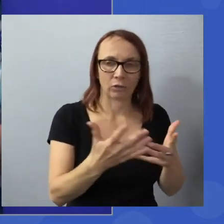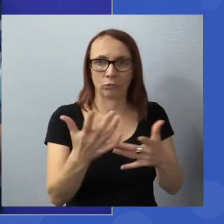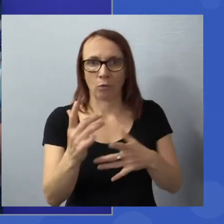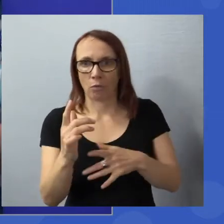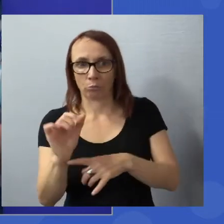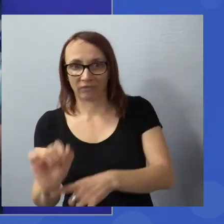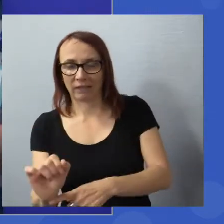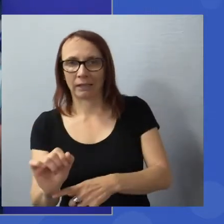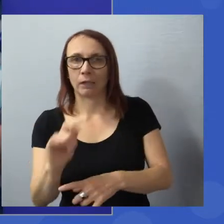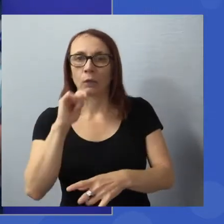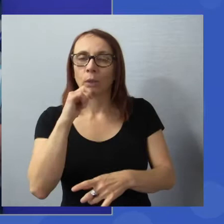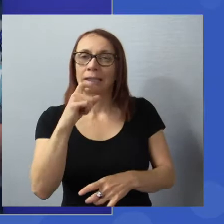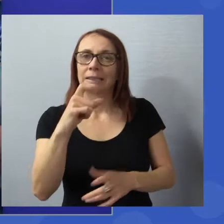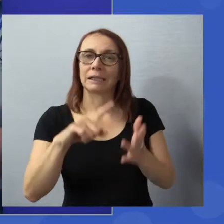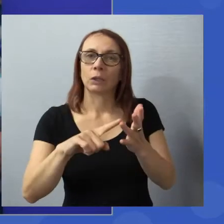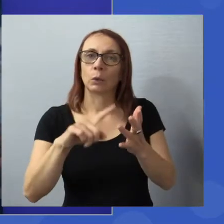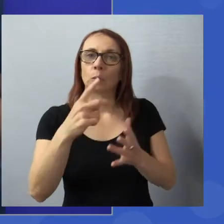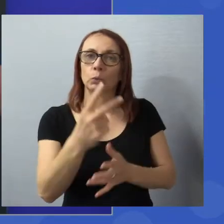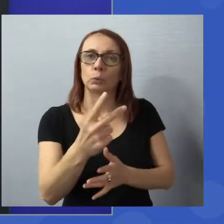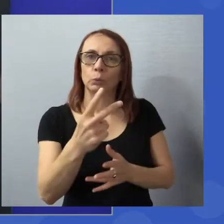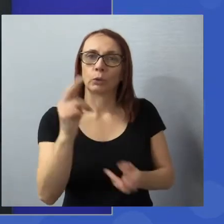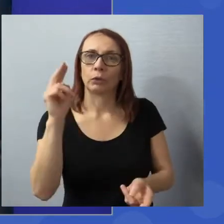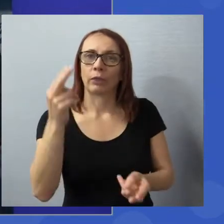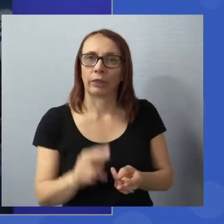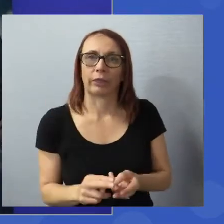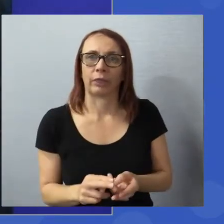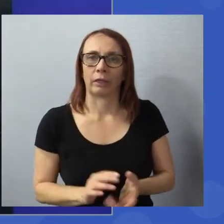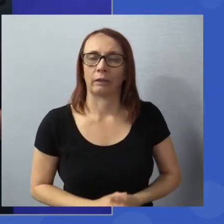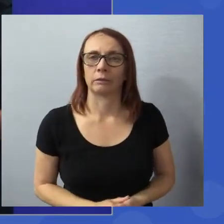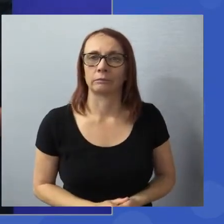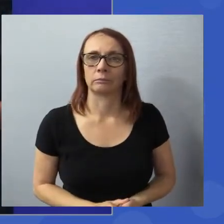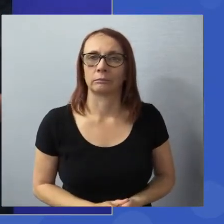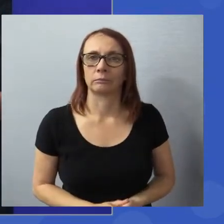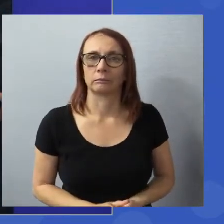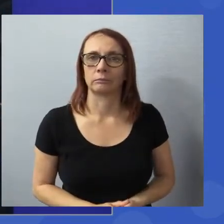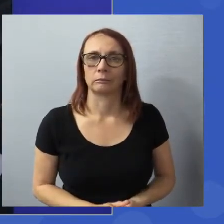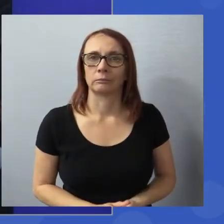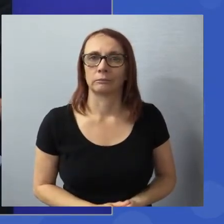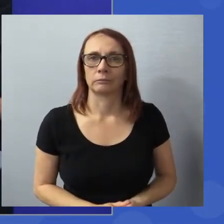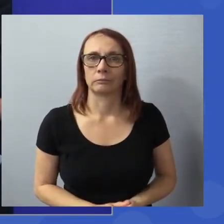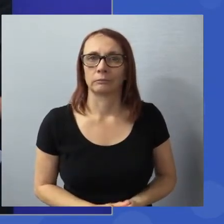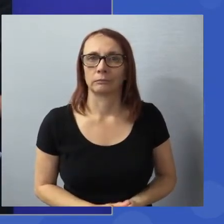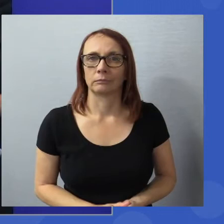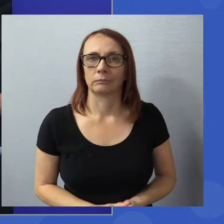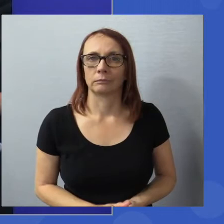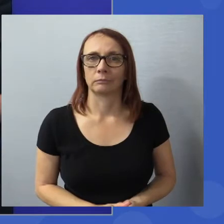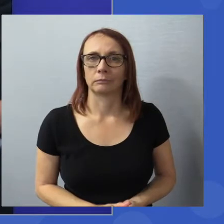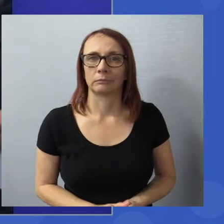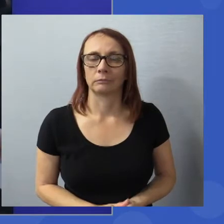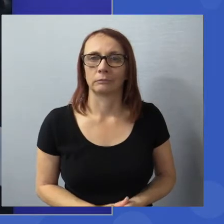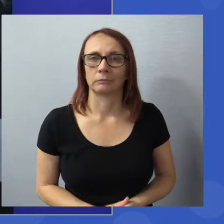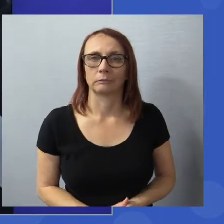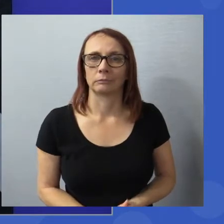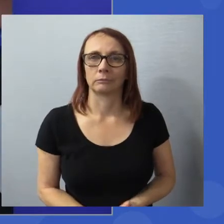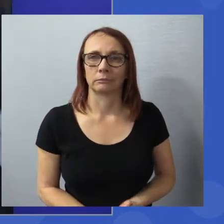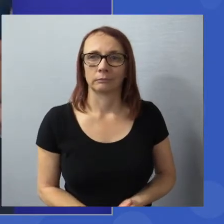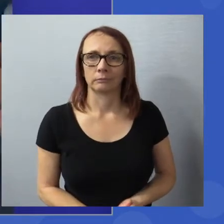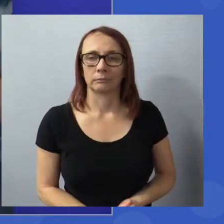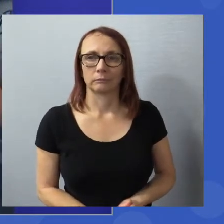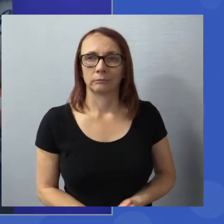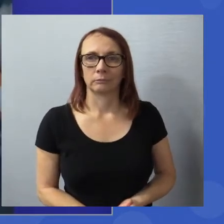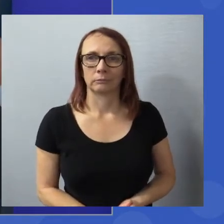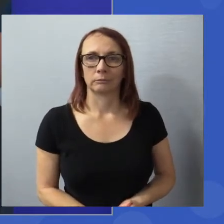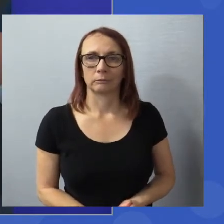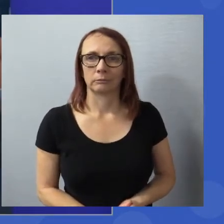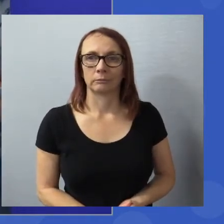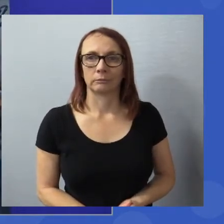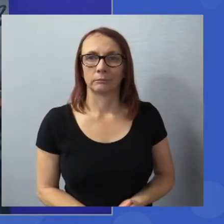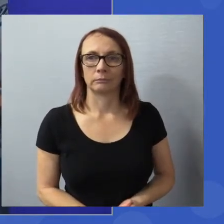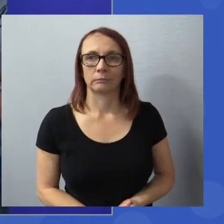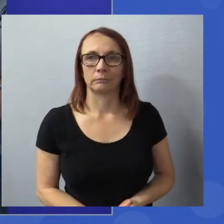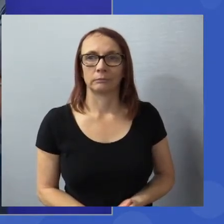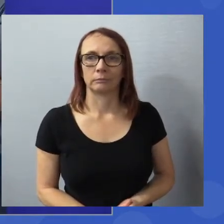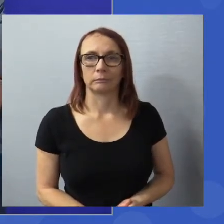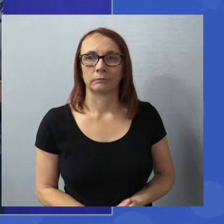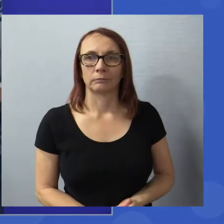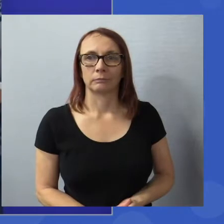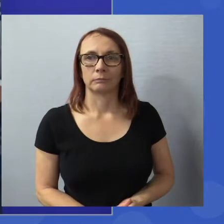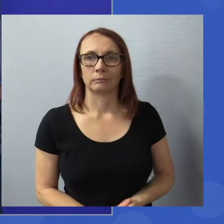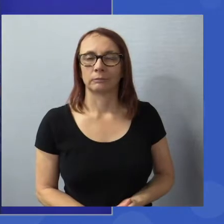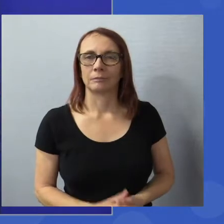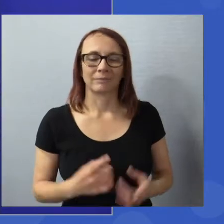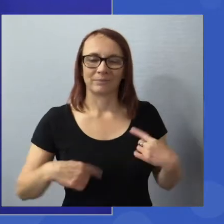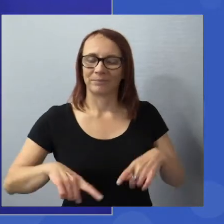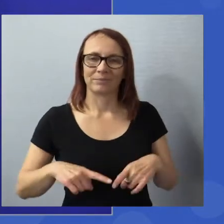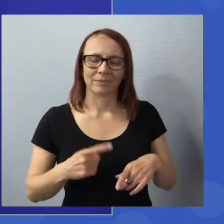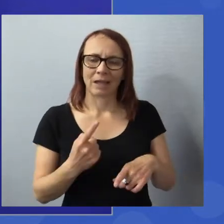emissions as well and we've we've talked about the hard choices and the